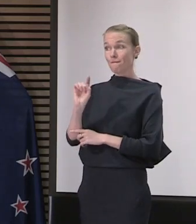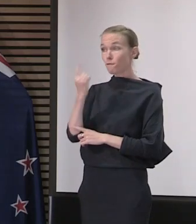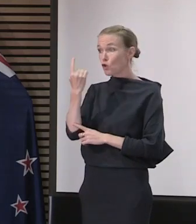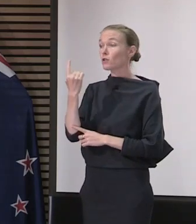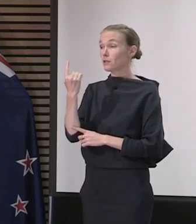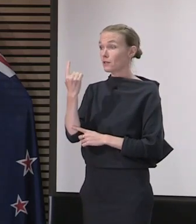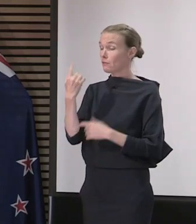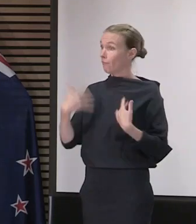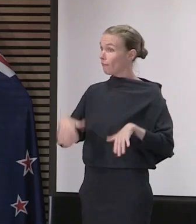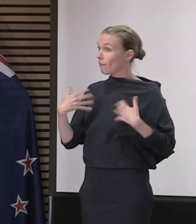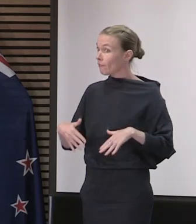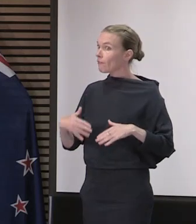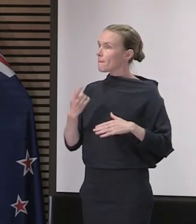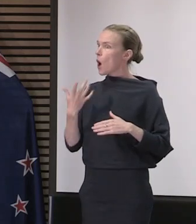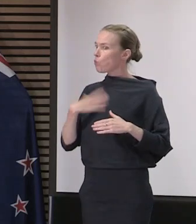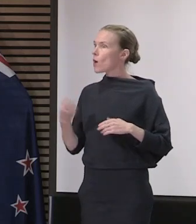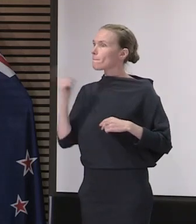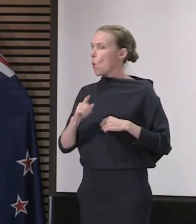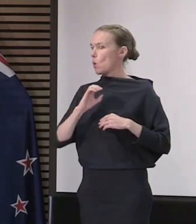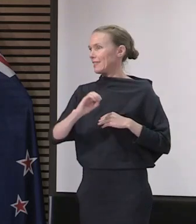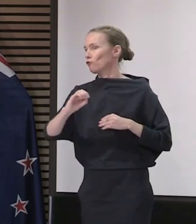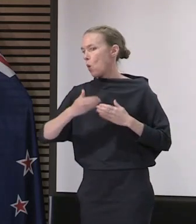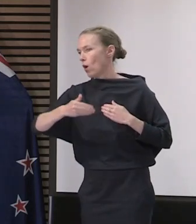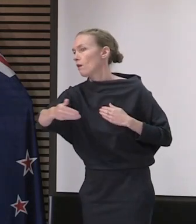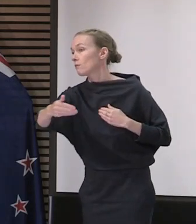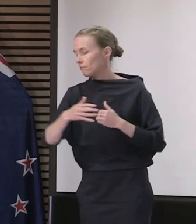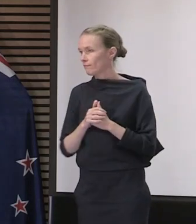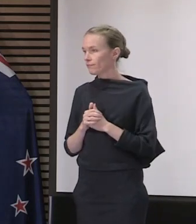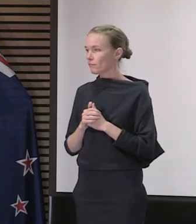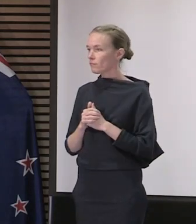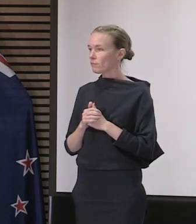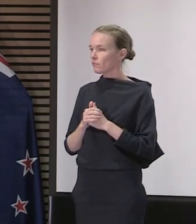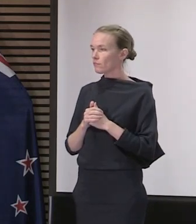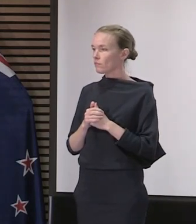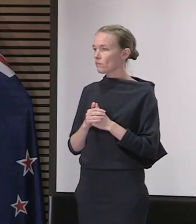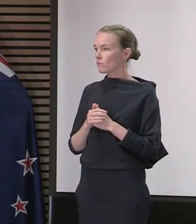important we all collectively acknowledge this is the first day when we have had no new